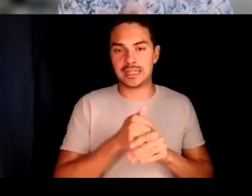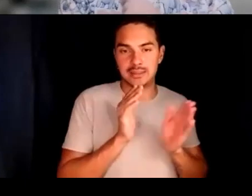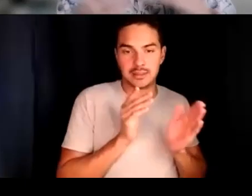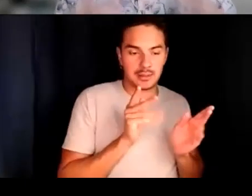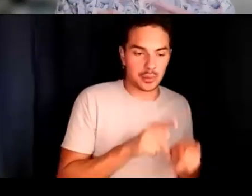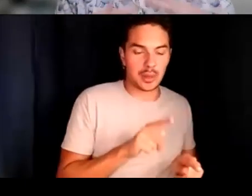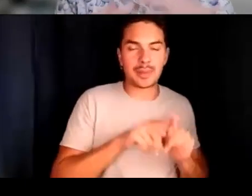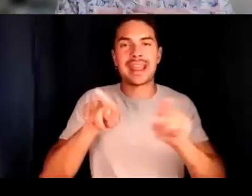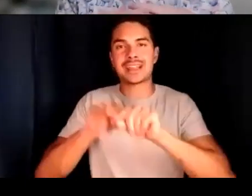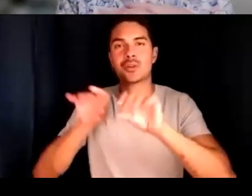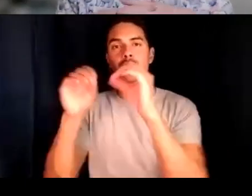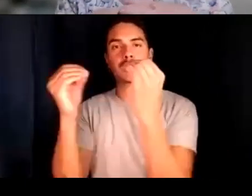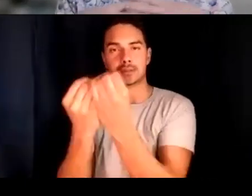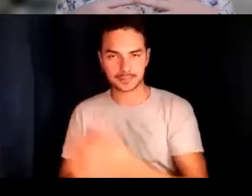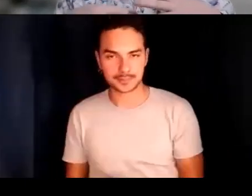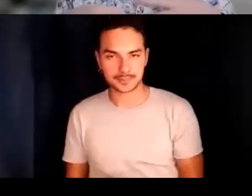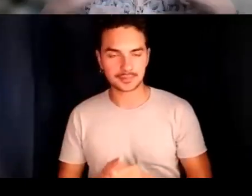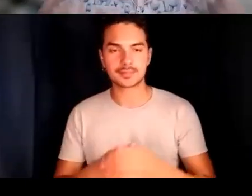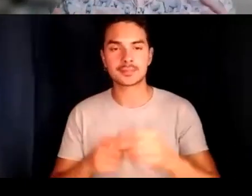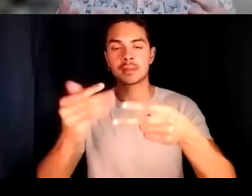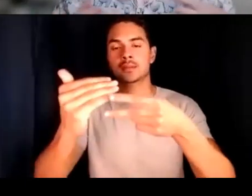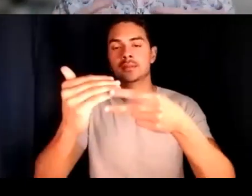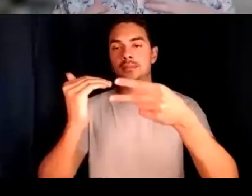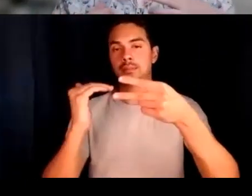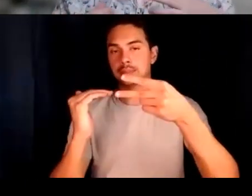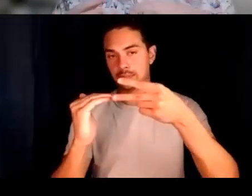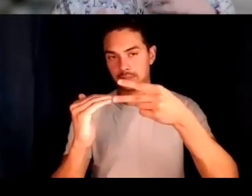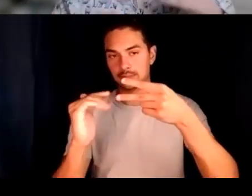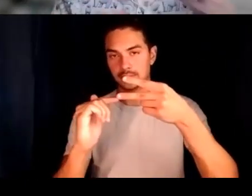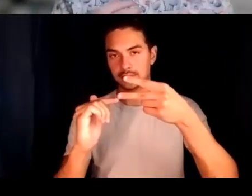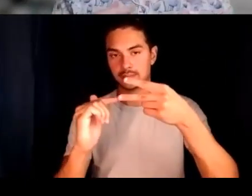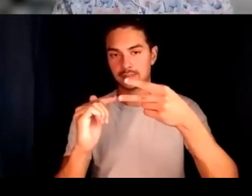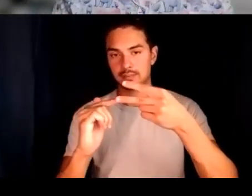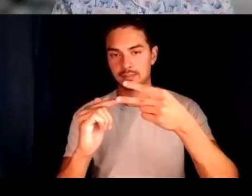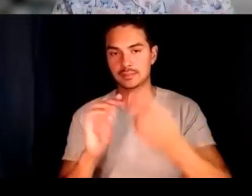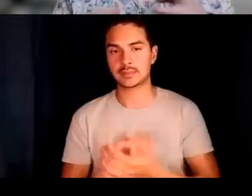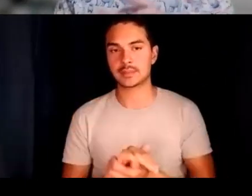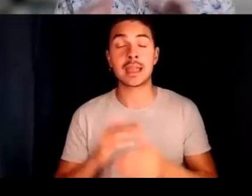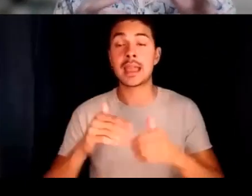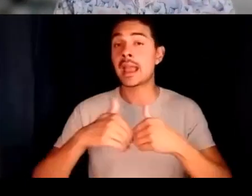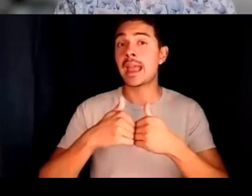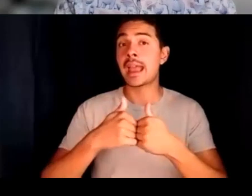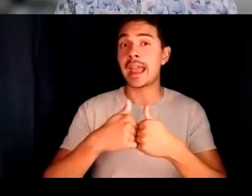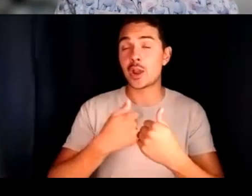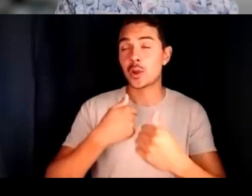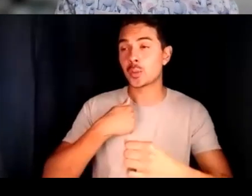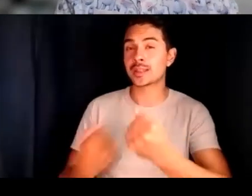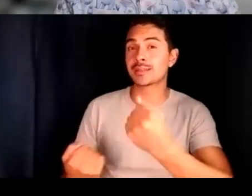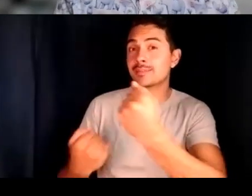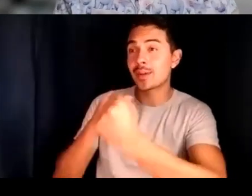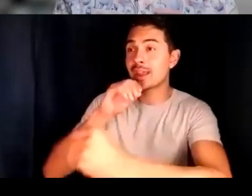We wanna help create affirming and supportive community by connecting survivors with others.